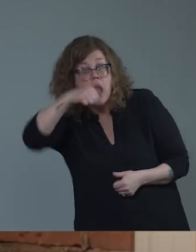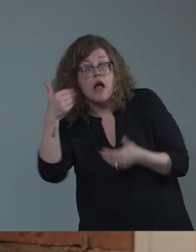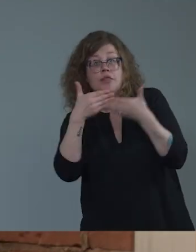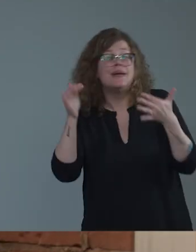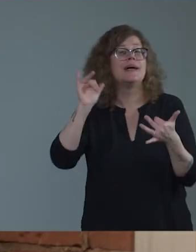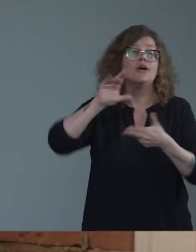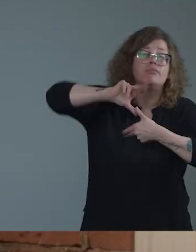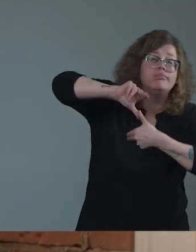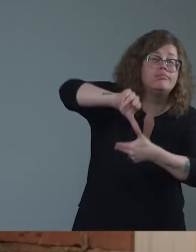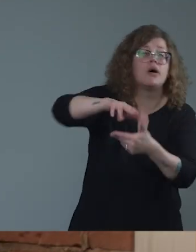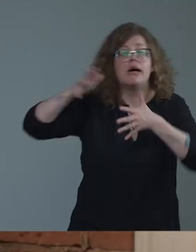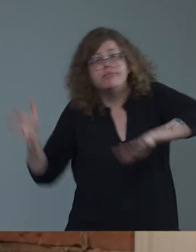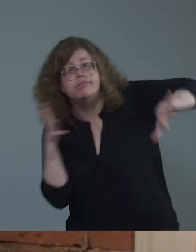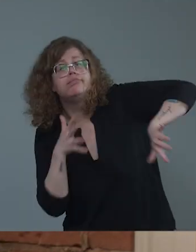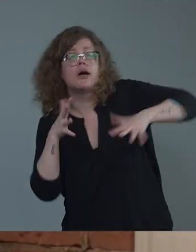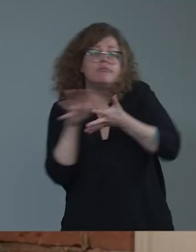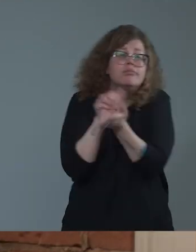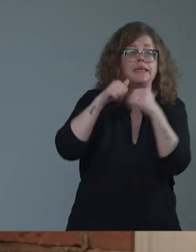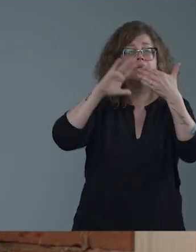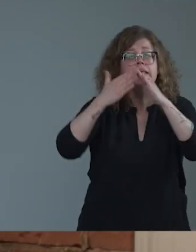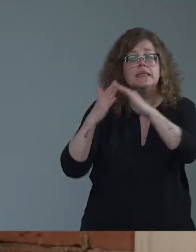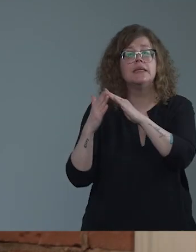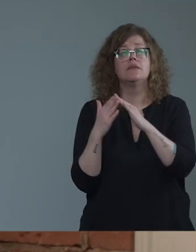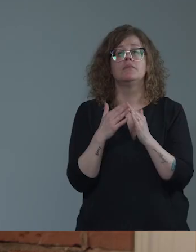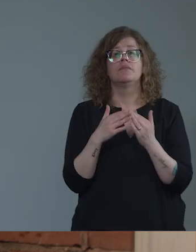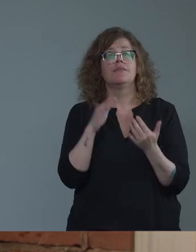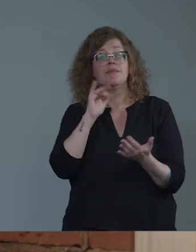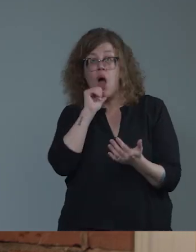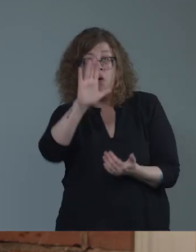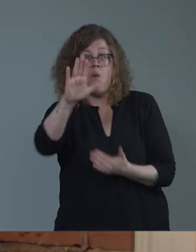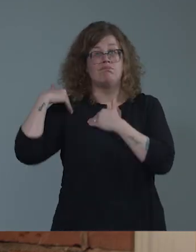your fabricator. So that hey too are covering the first two years of the artwork for its lifespan.